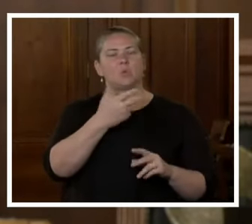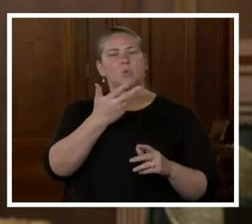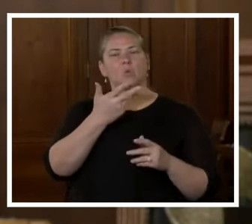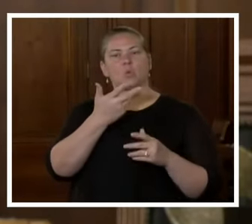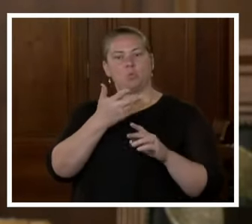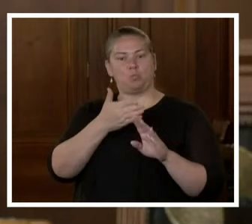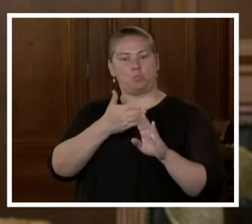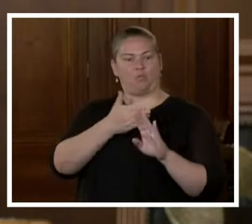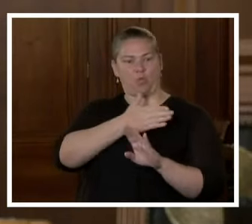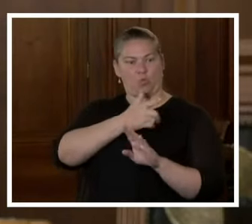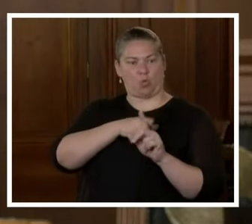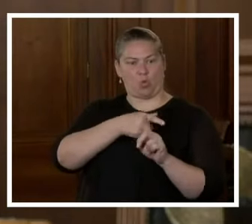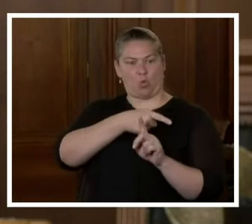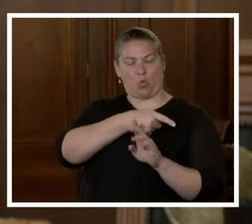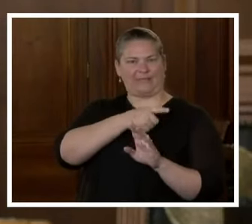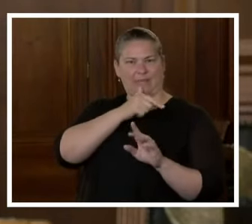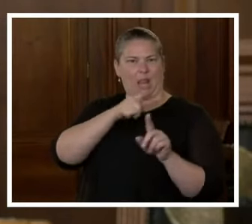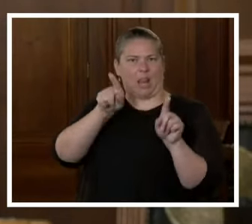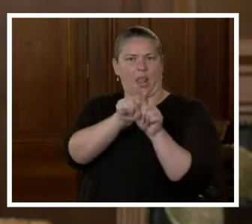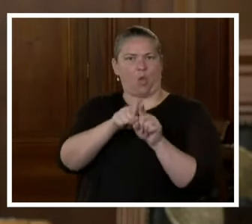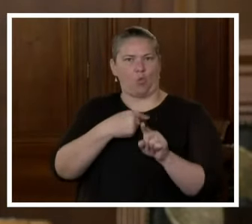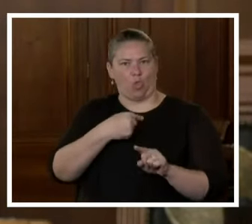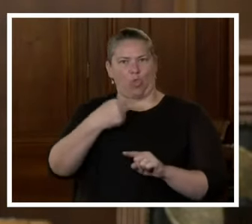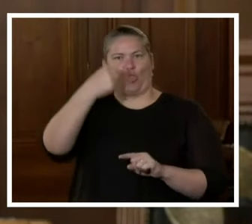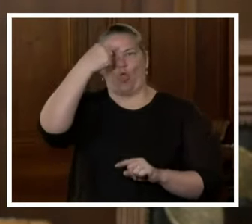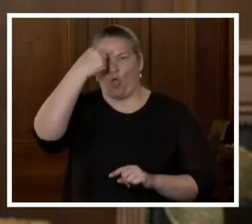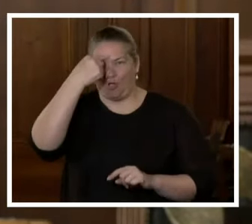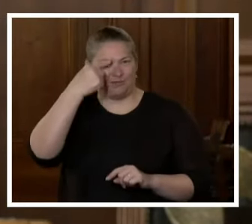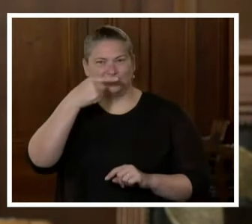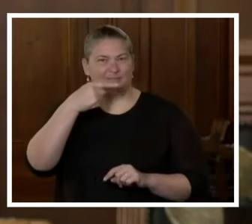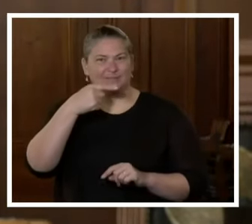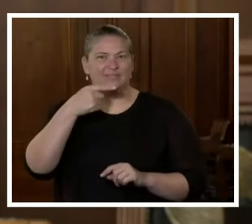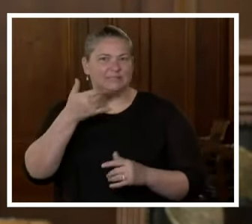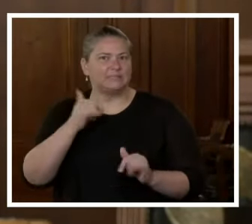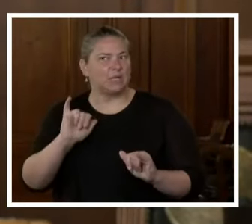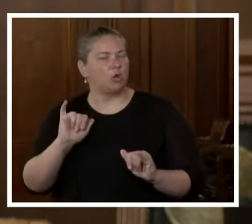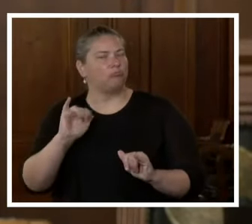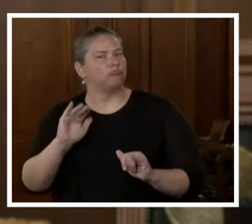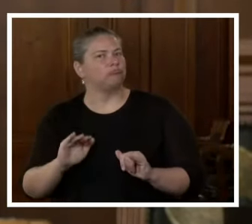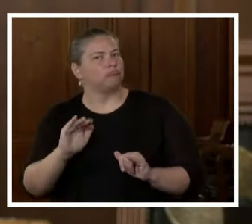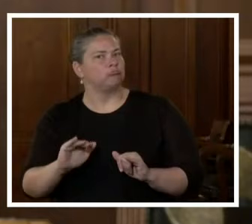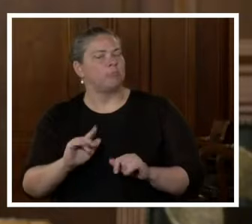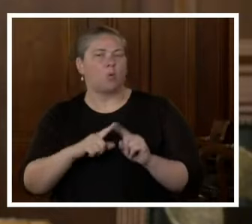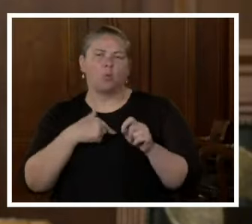SOME GOOD NUMBERS IN THIS. I WANT TO MAKE SURE THAT WE PRESENT ALL OF THOSE KIND OF